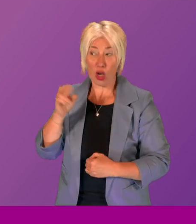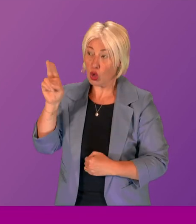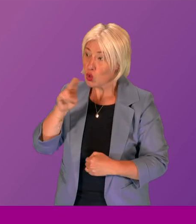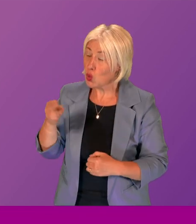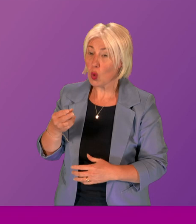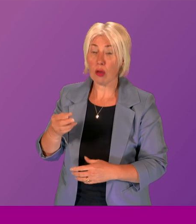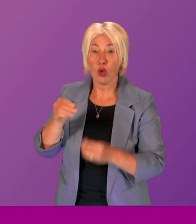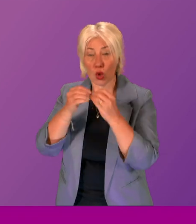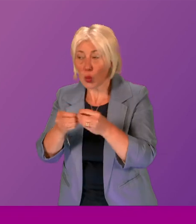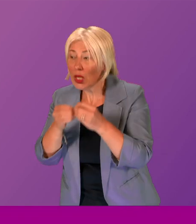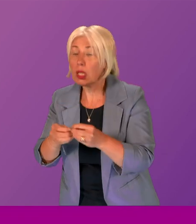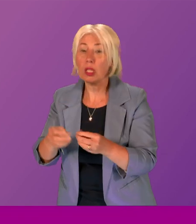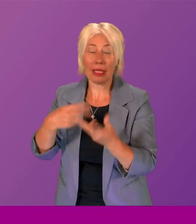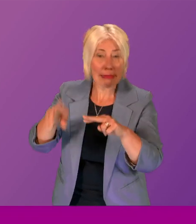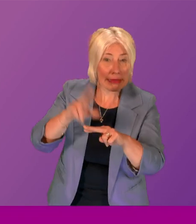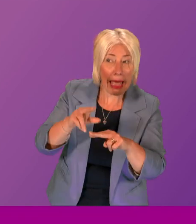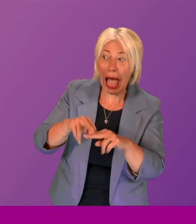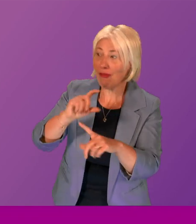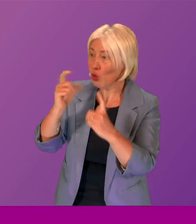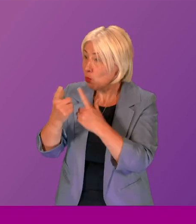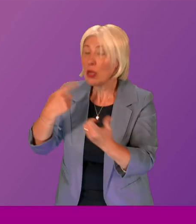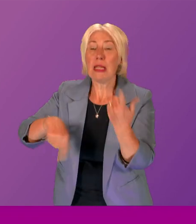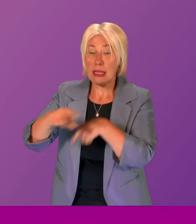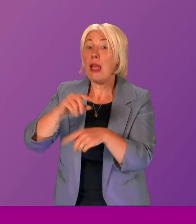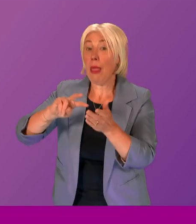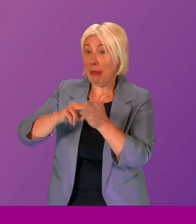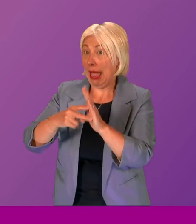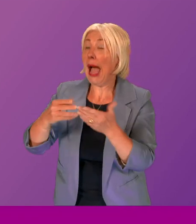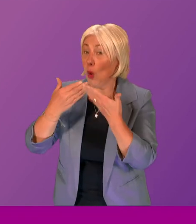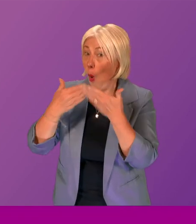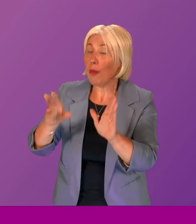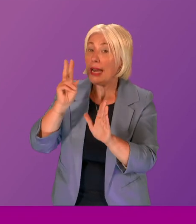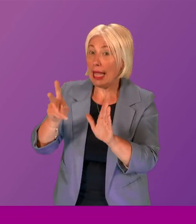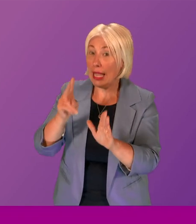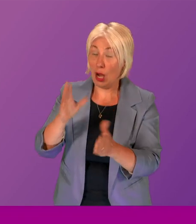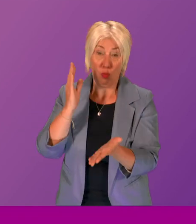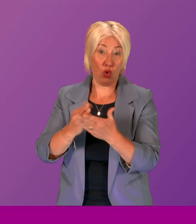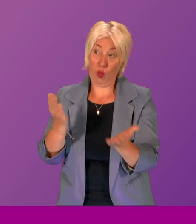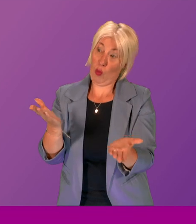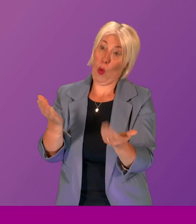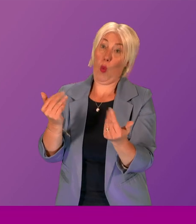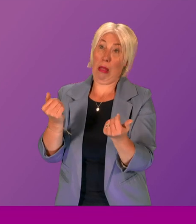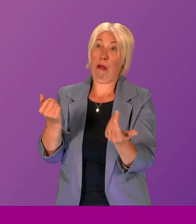students, the local community and the city will, I am sure, be welcomed right across the chamber.